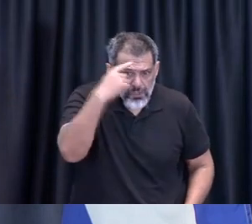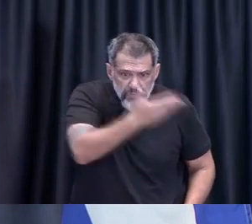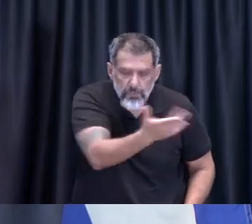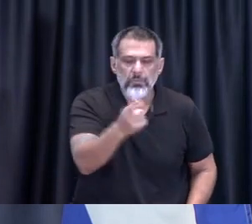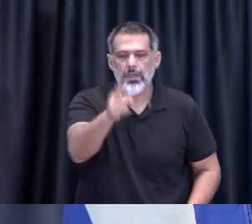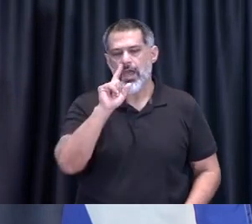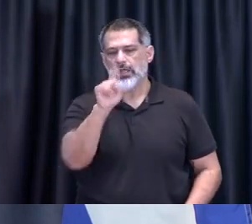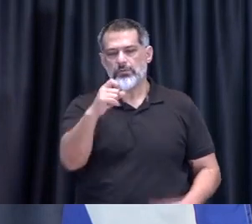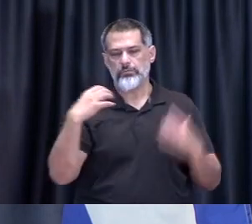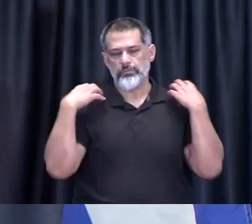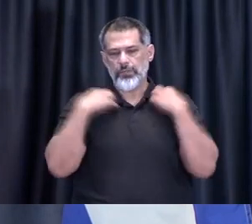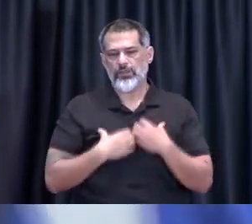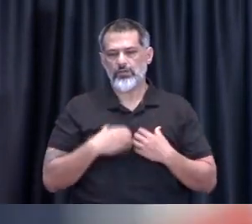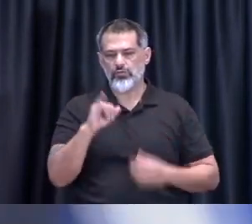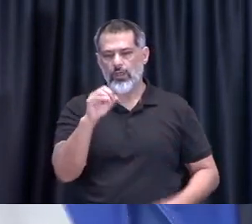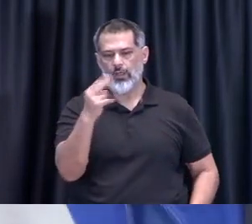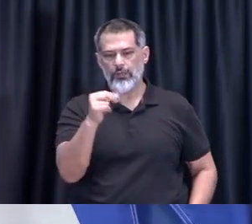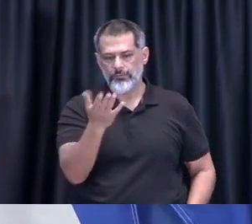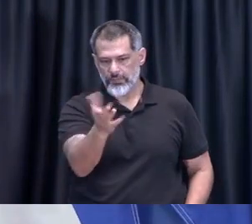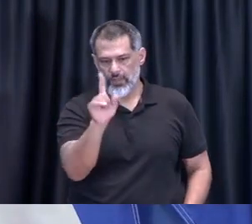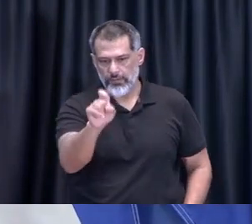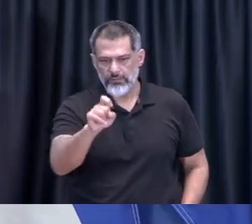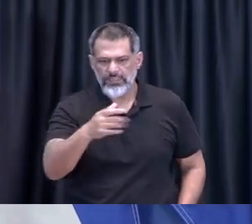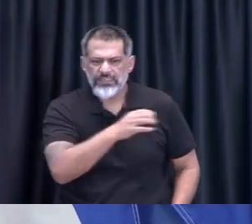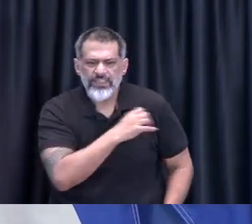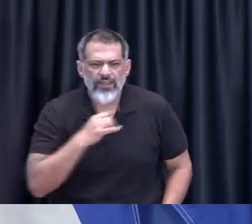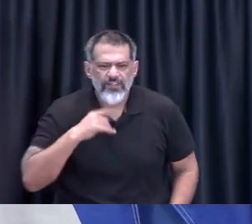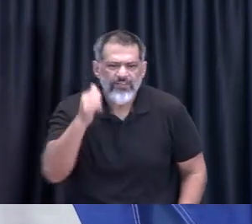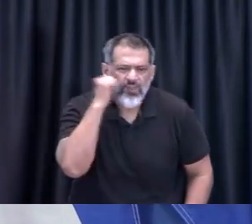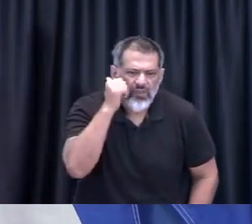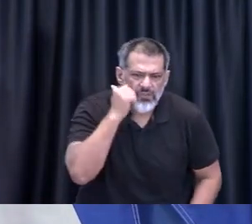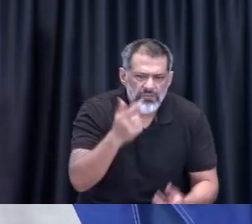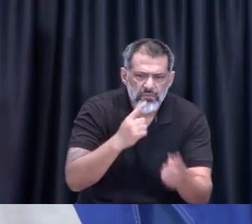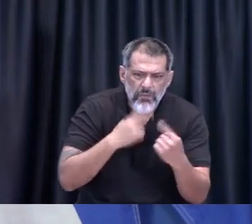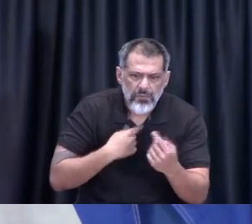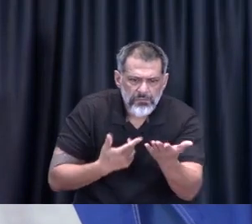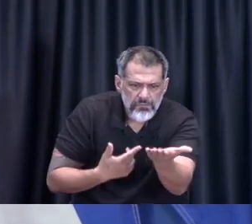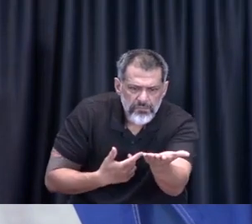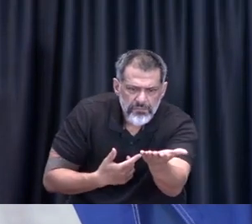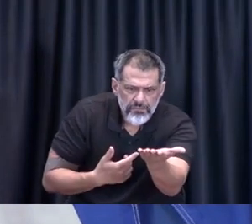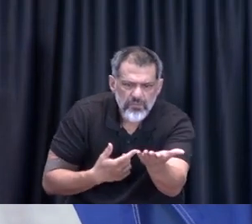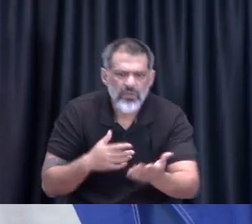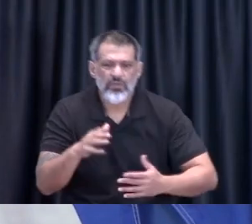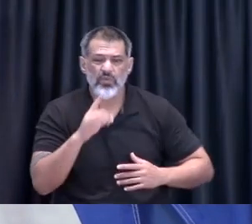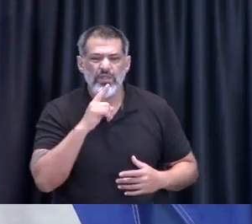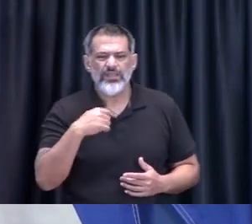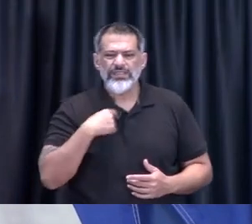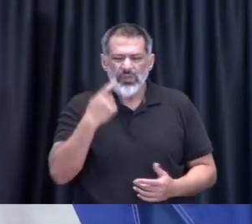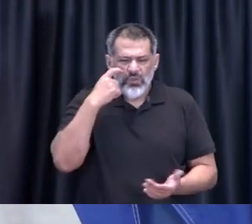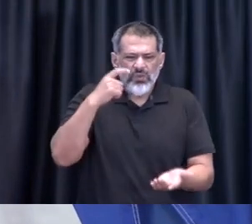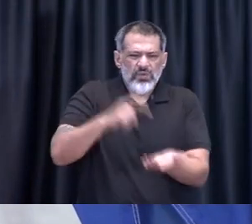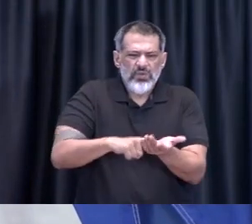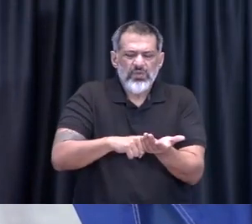there's any city staff on the line going to want to react. We keep seeing all these press releases about the number of streets